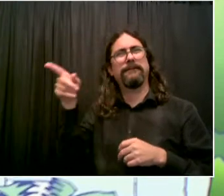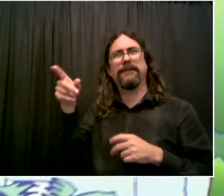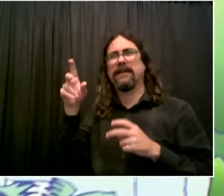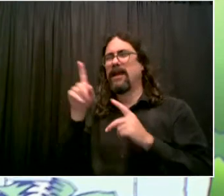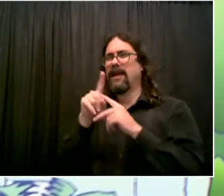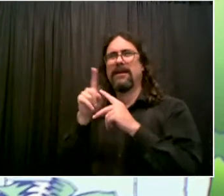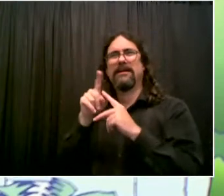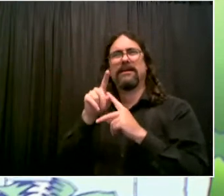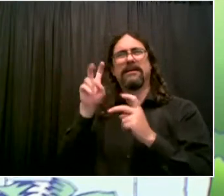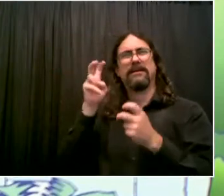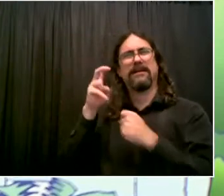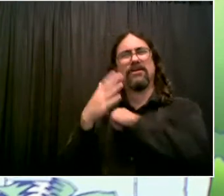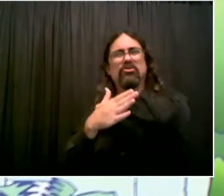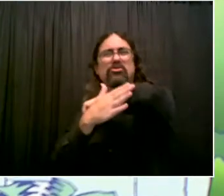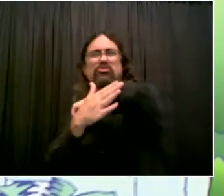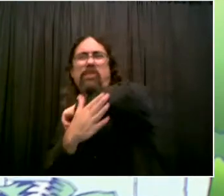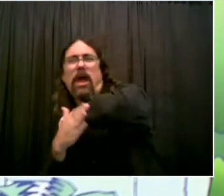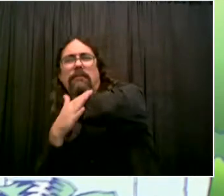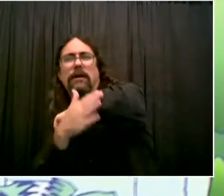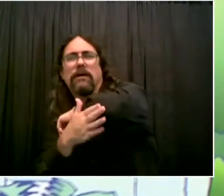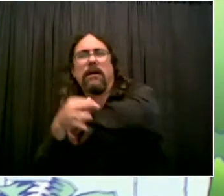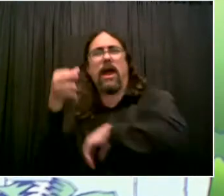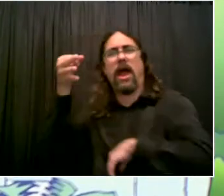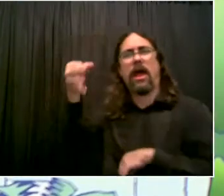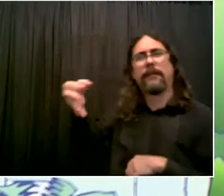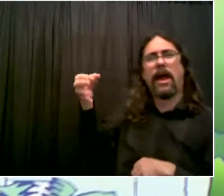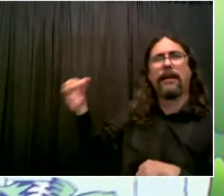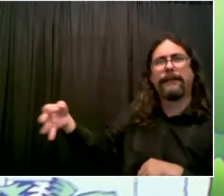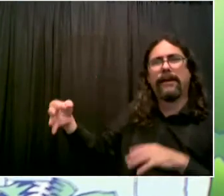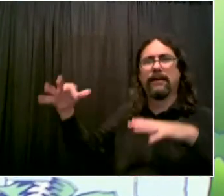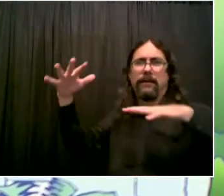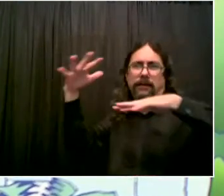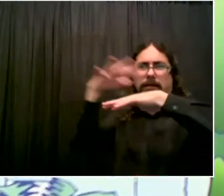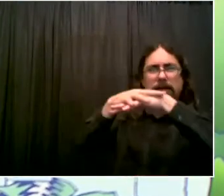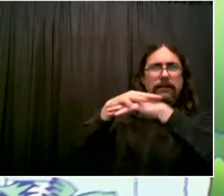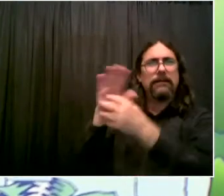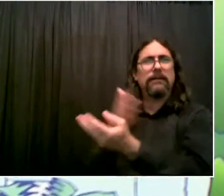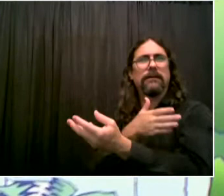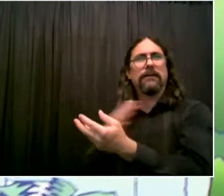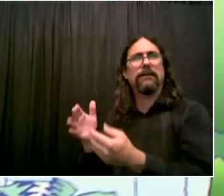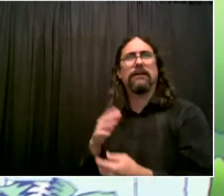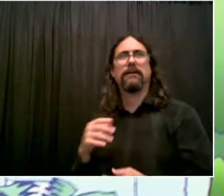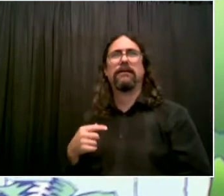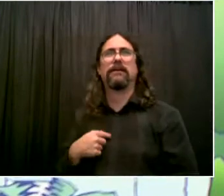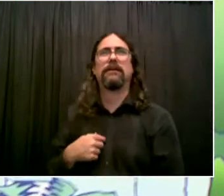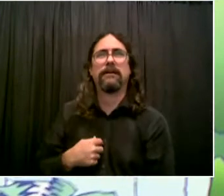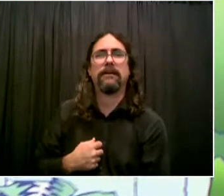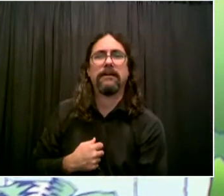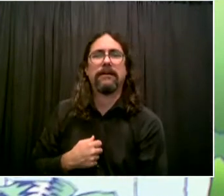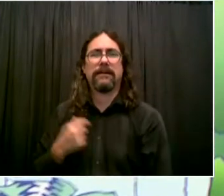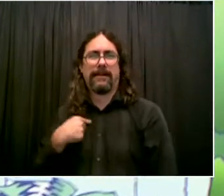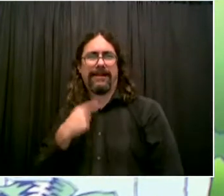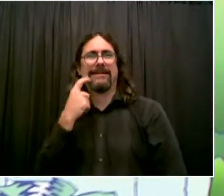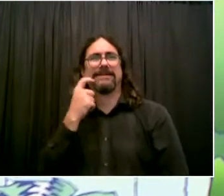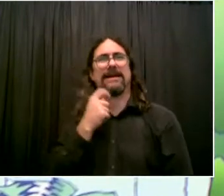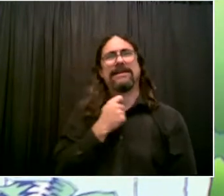THE FUNK OF IT, ALIGN ALWAYS REMEMBER.